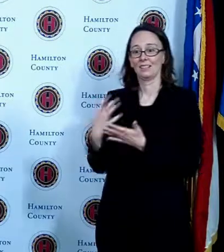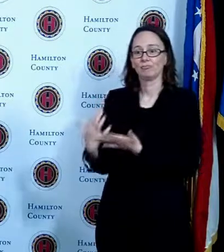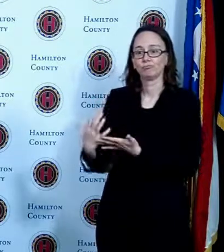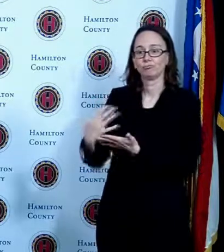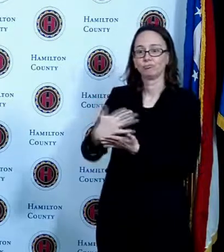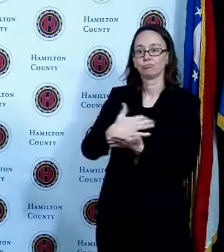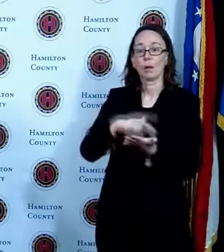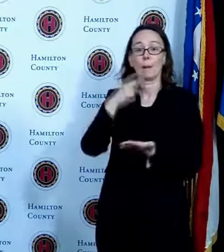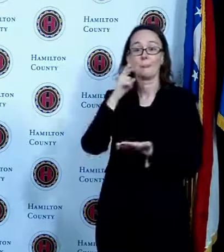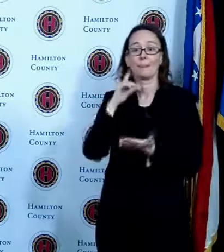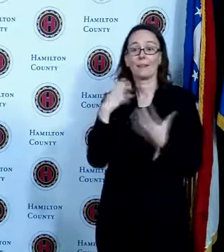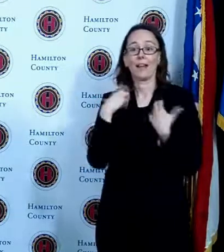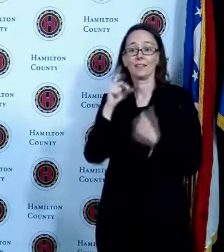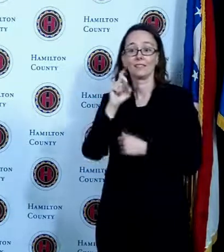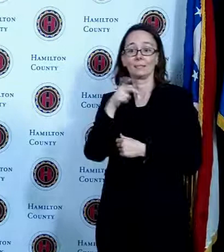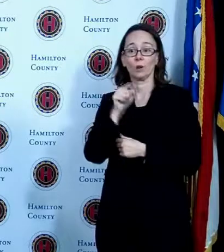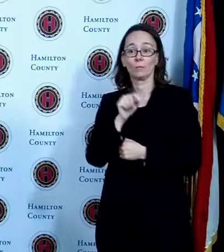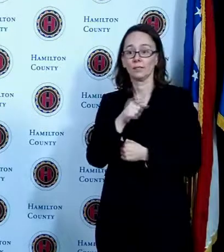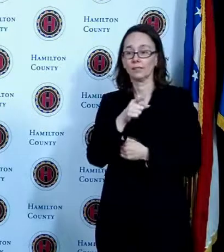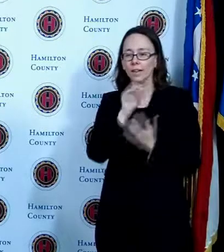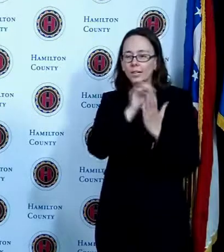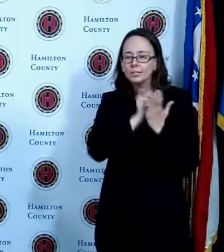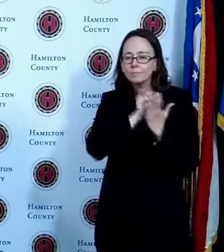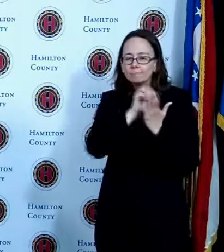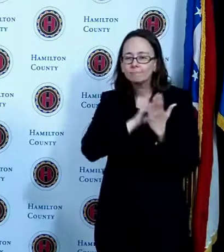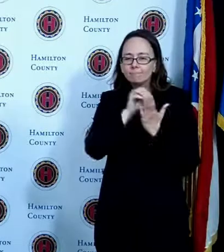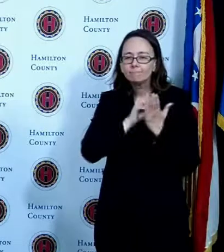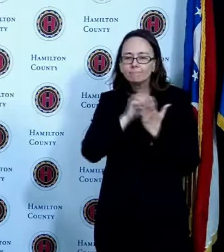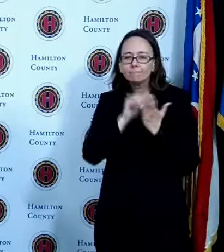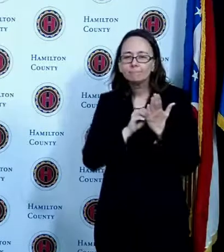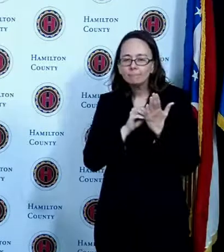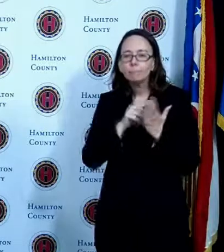tracks the Coroner's Office been a tremendous partner we know that summer